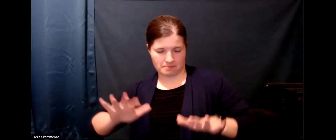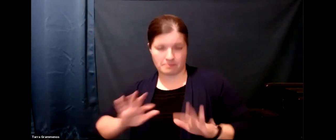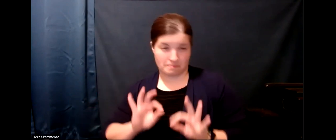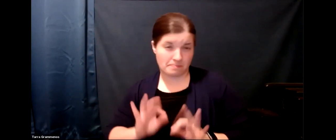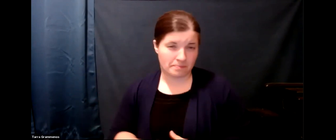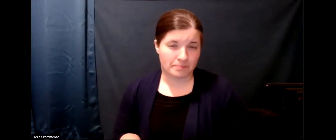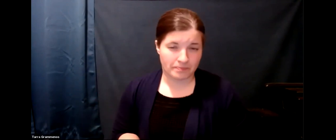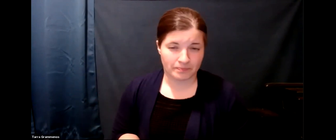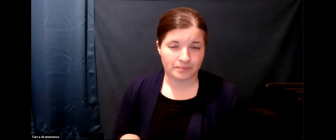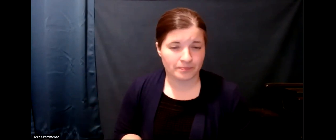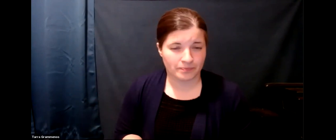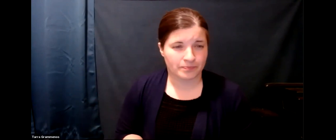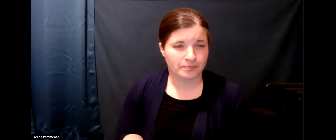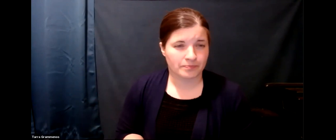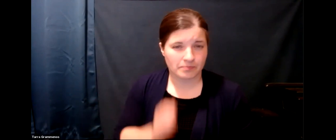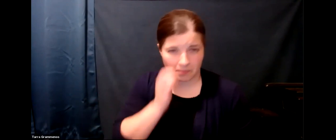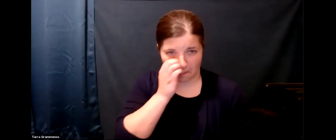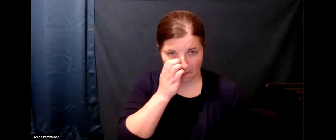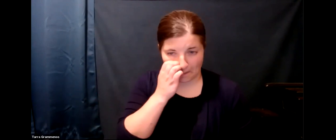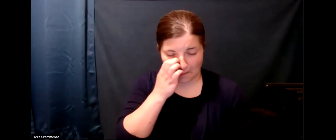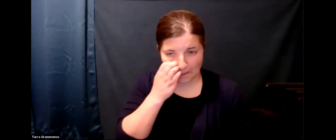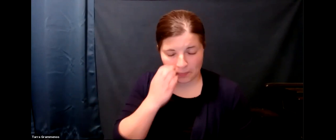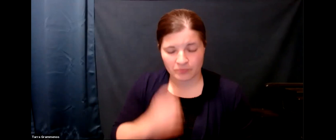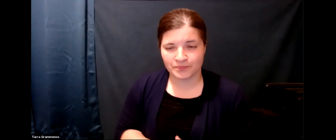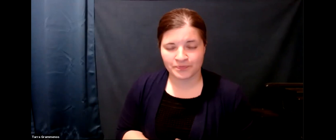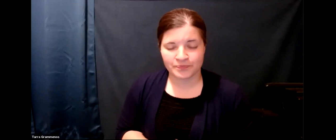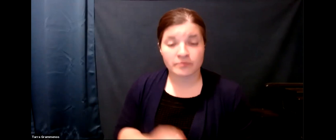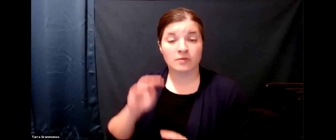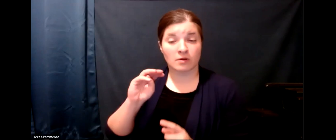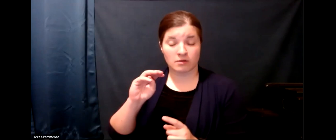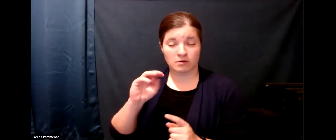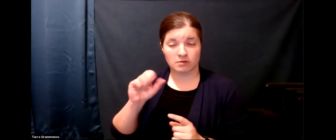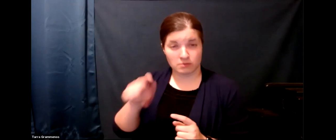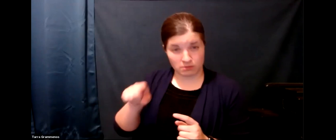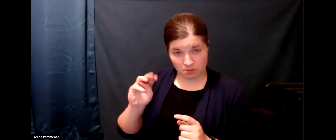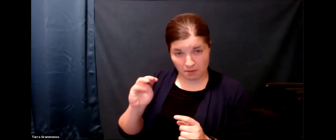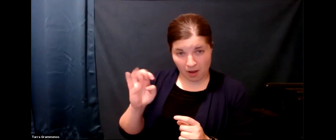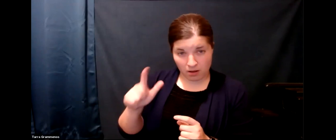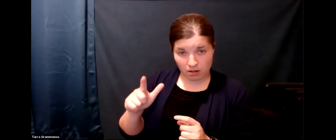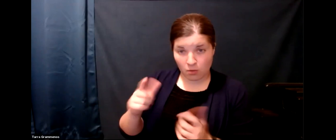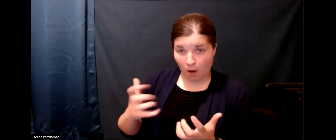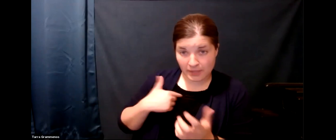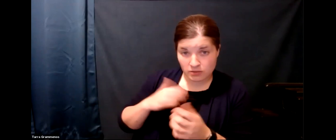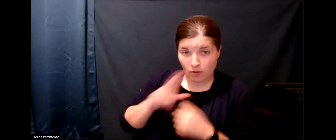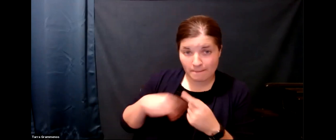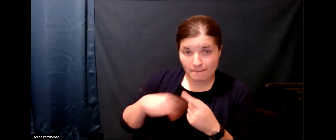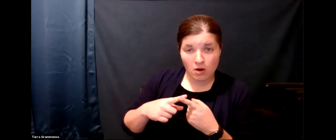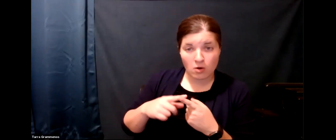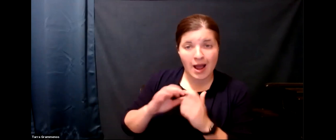Michael, did you want me to also discuss the storage of the ballots?